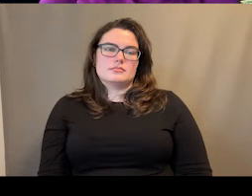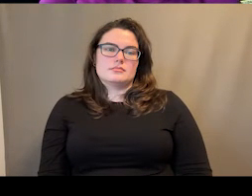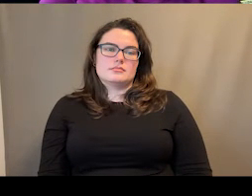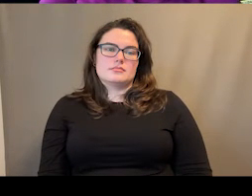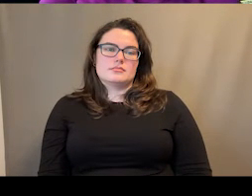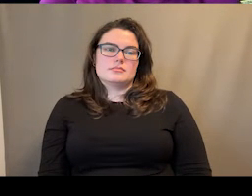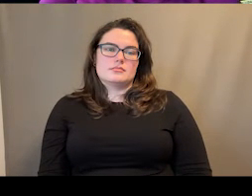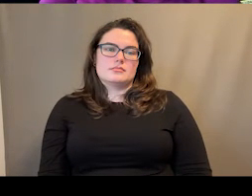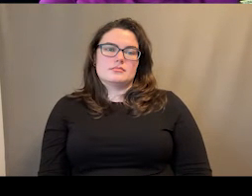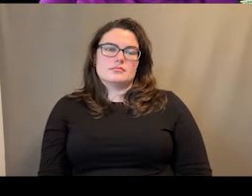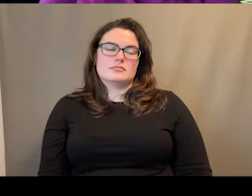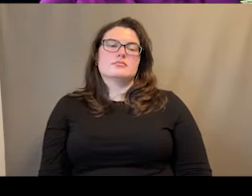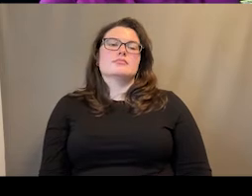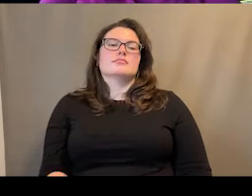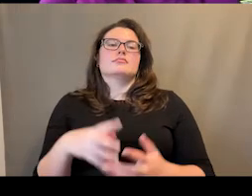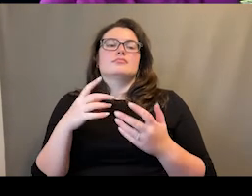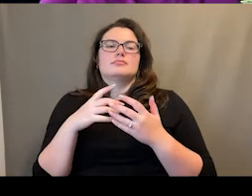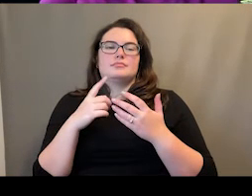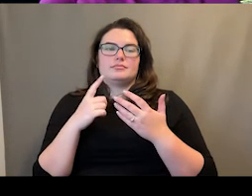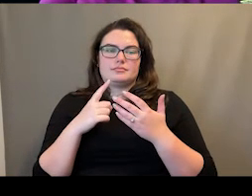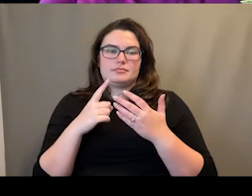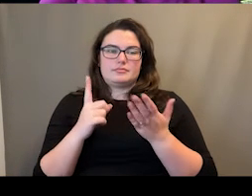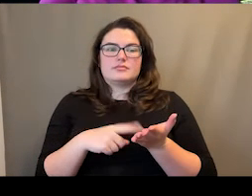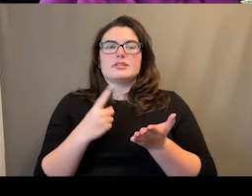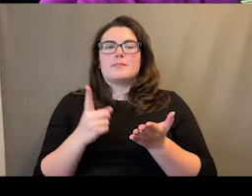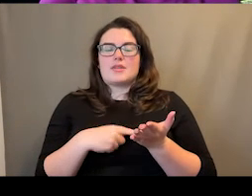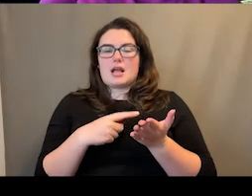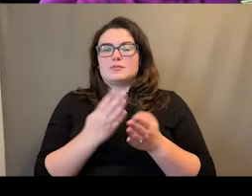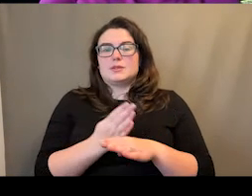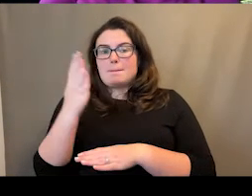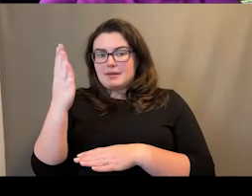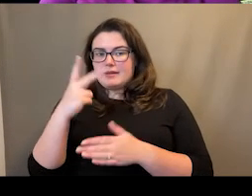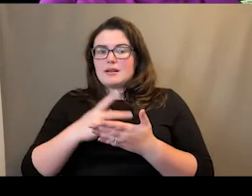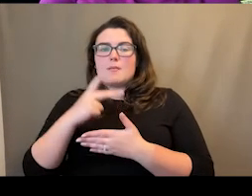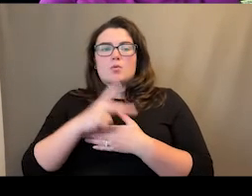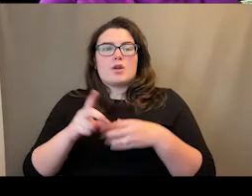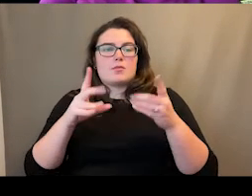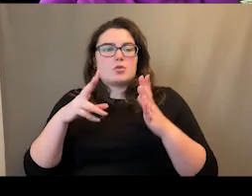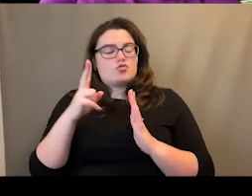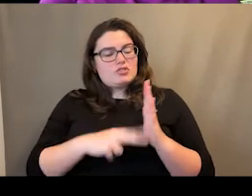a particular program and a program director reads the proposal and thinks that this may be